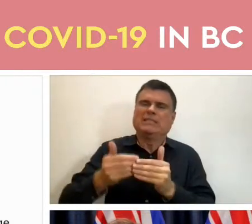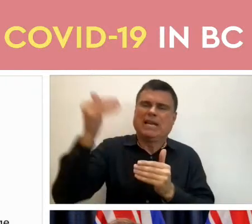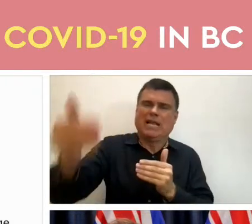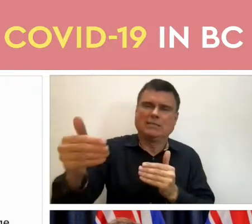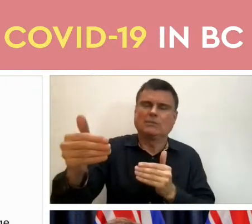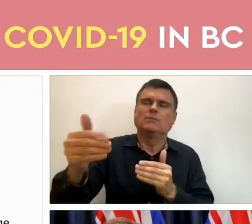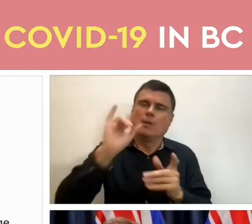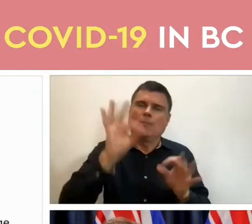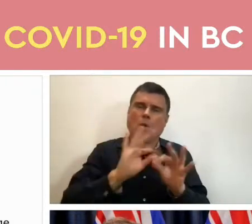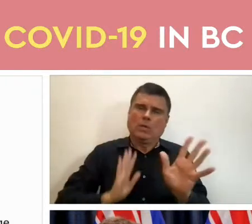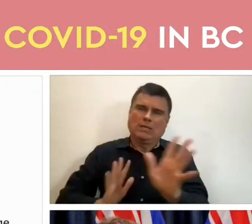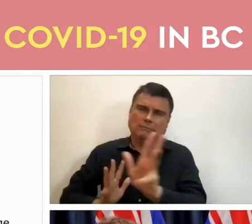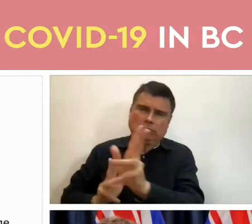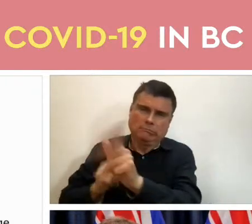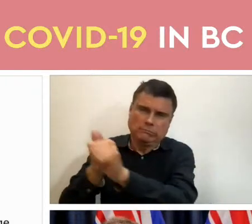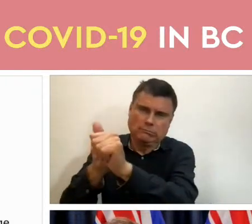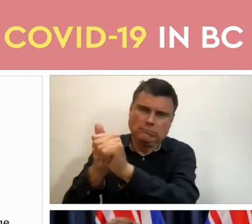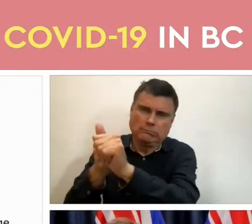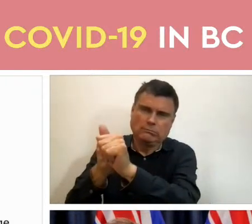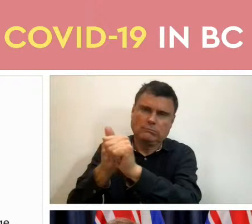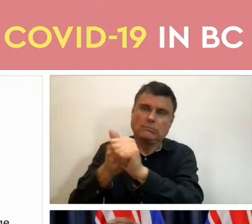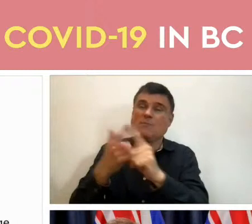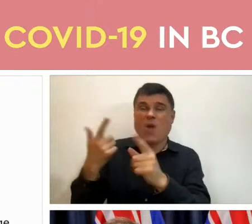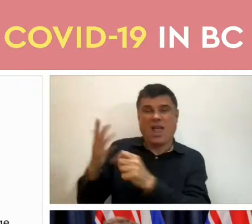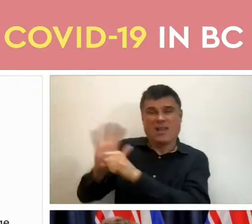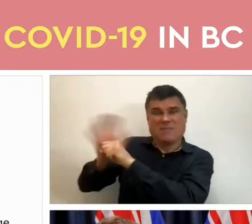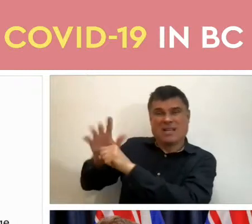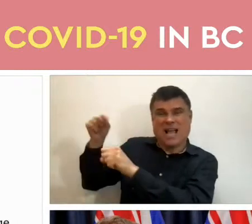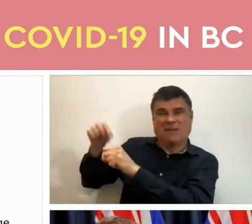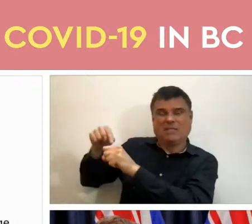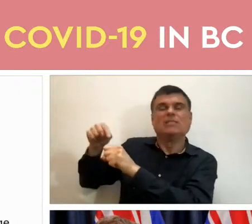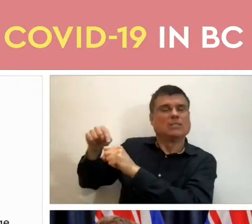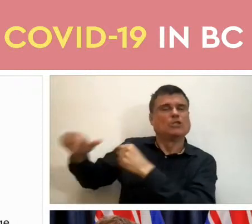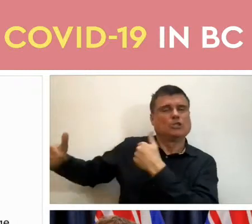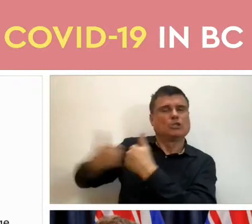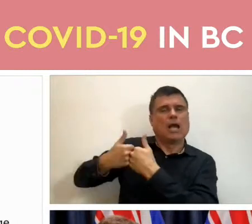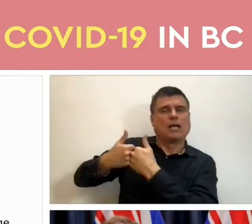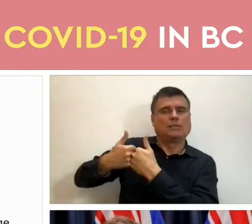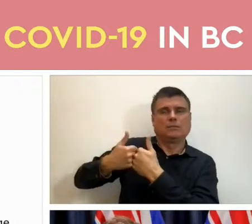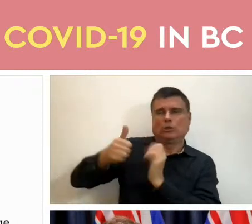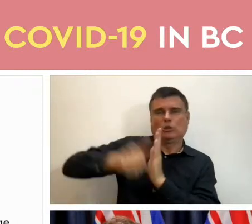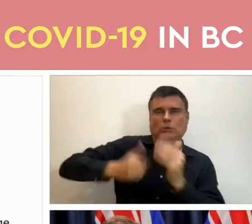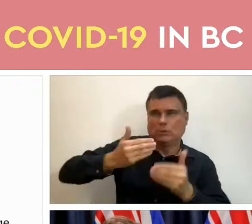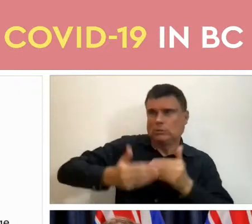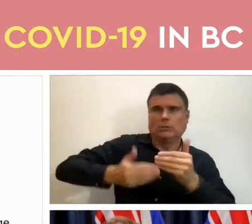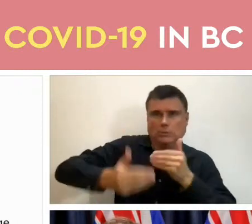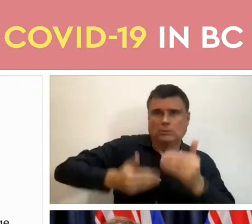all fighting the virus has never been easy but we know this and as tired as we are, COVID is not